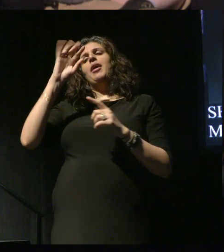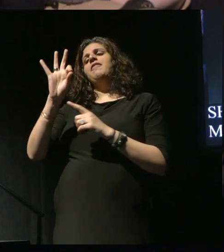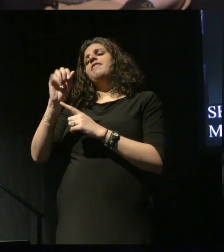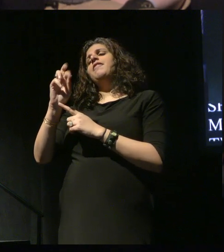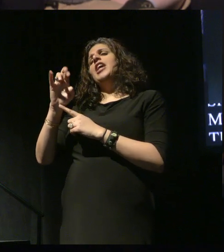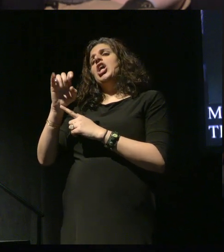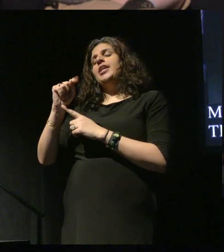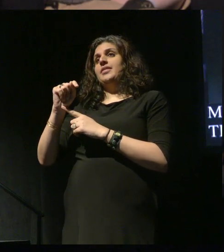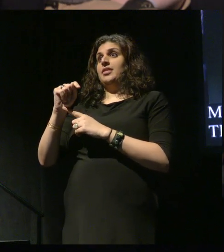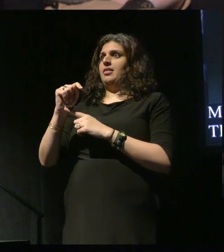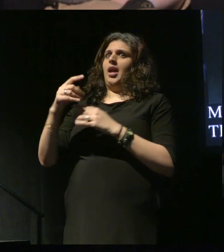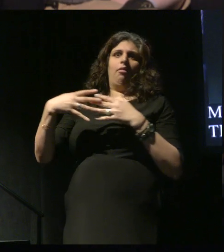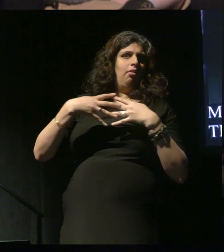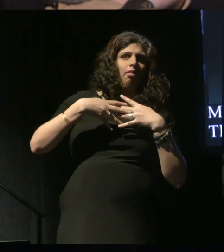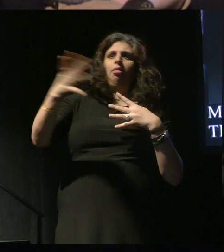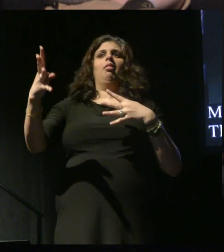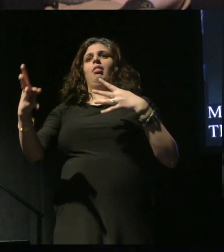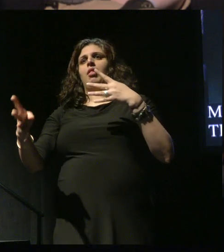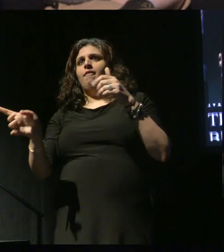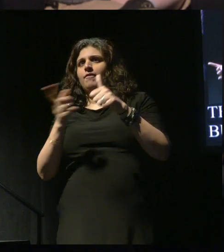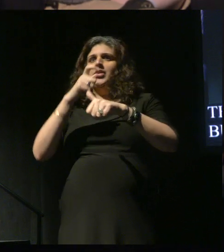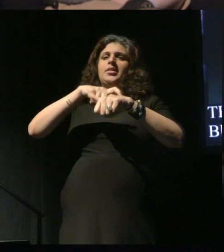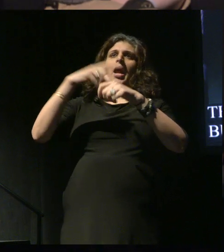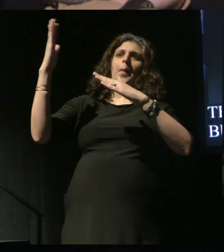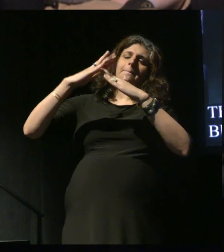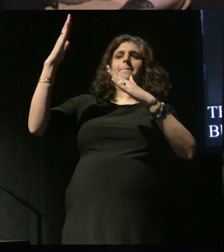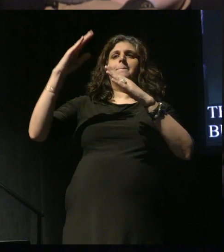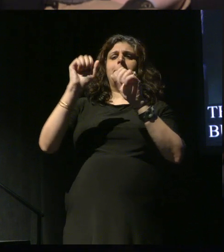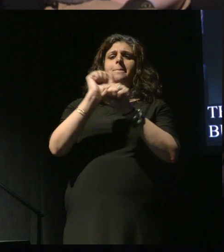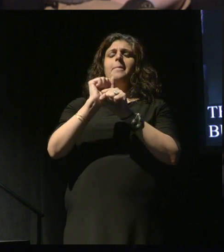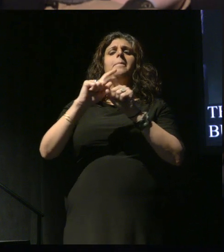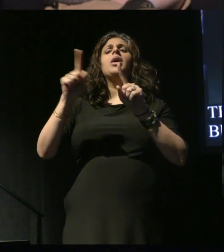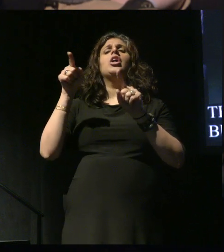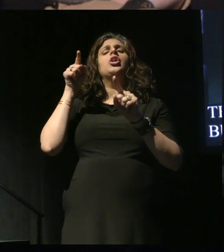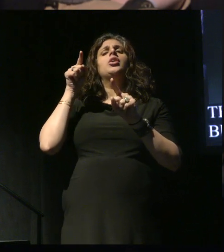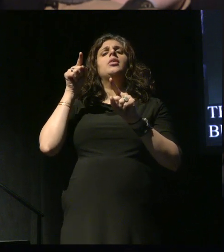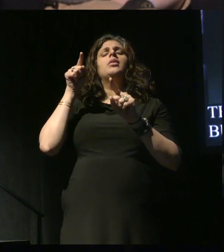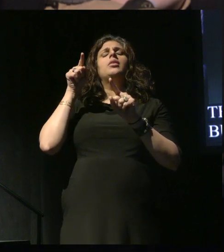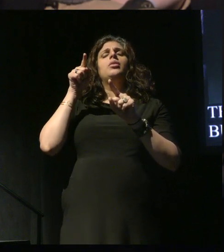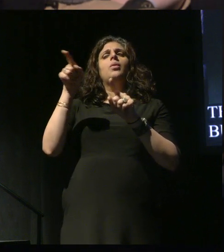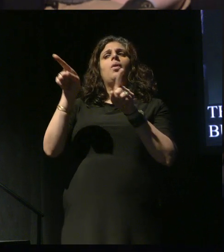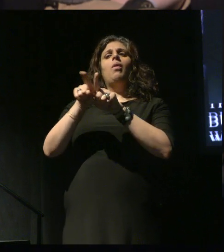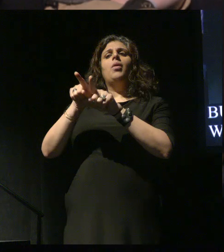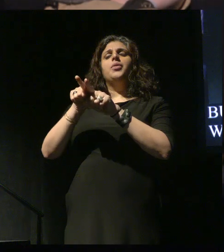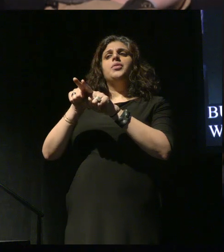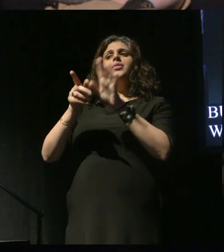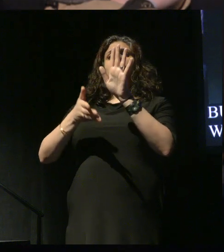but I wonder if it feels that way to you. Like you are also writing, you know tradition of memoir